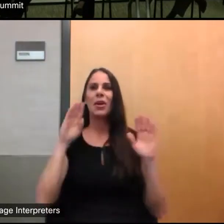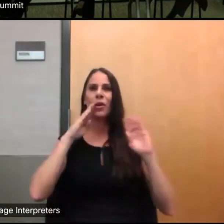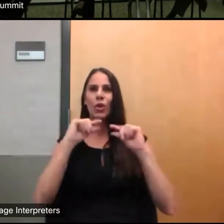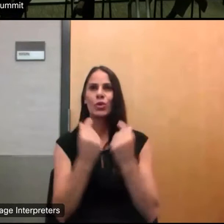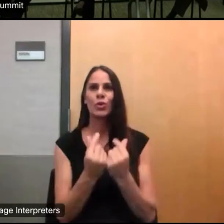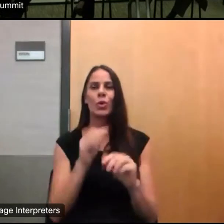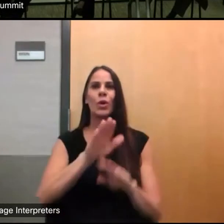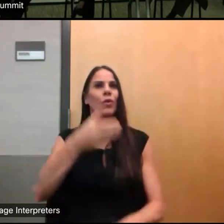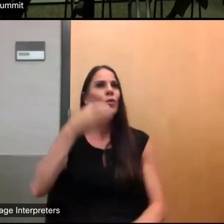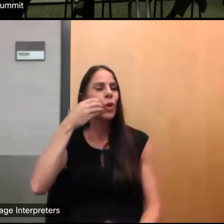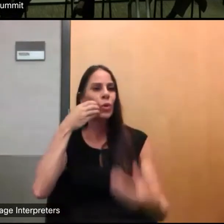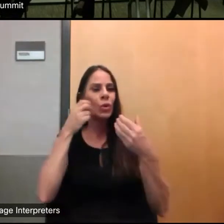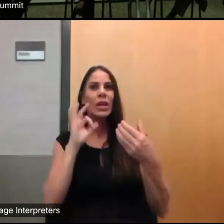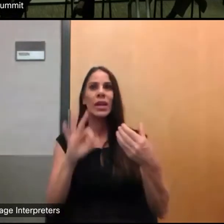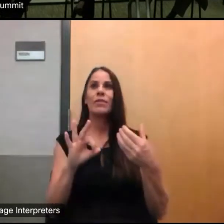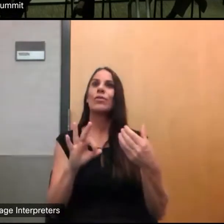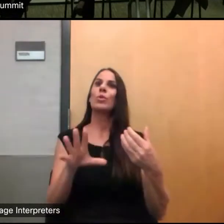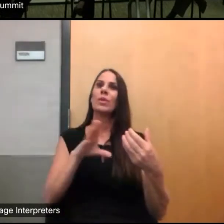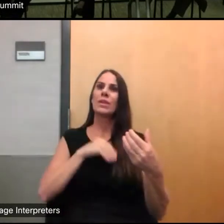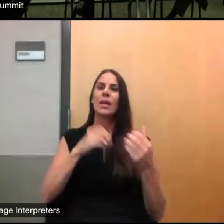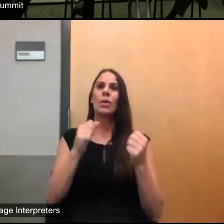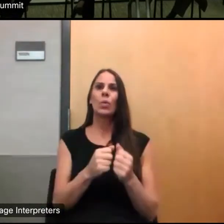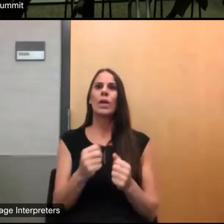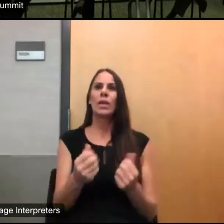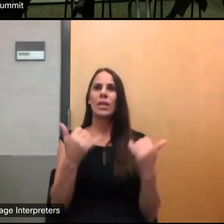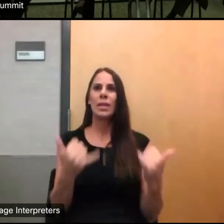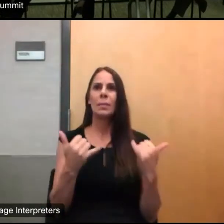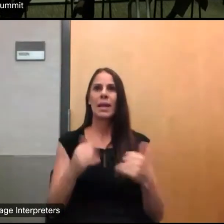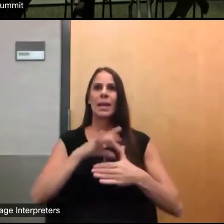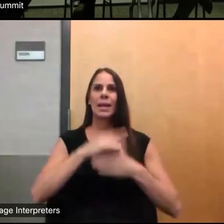con with the needed contacts, you recognize that um, you, you know, you're only seeing